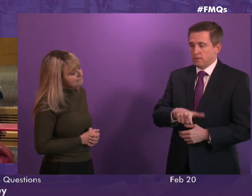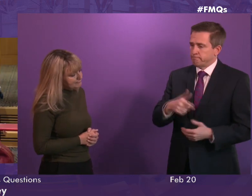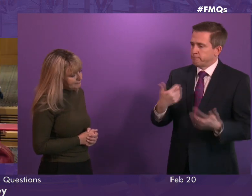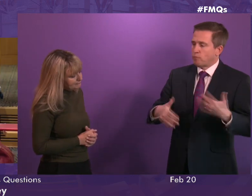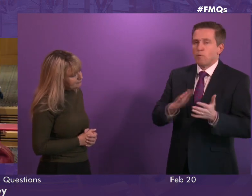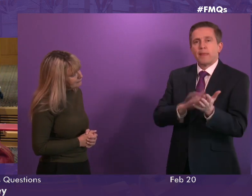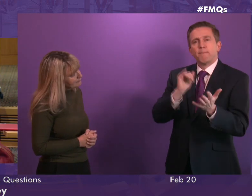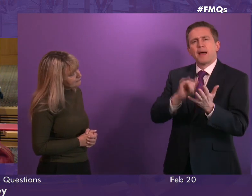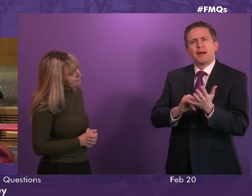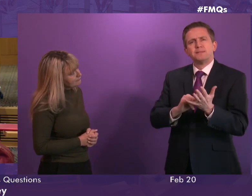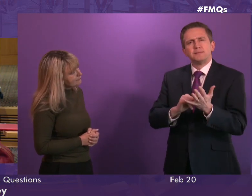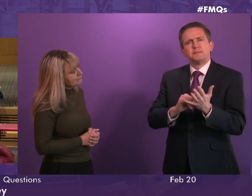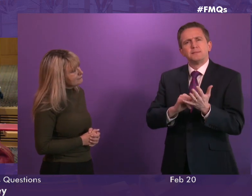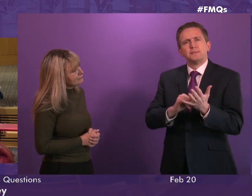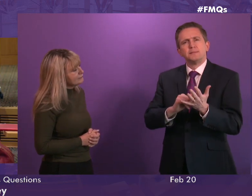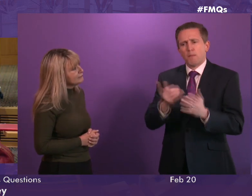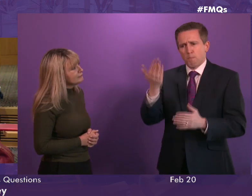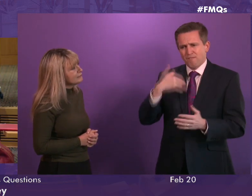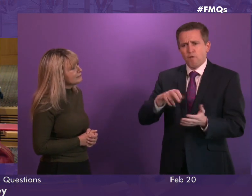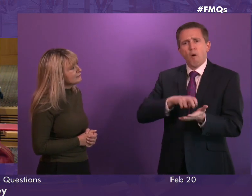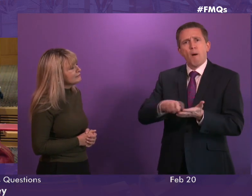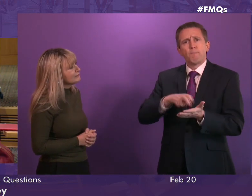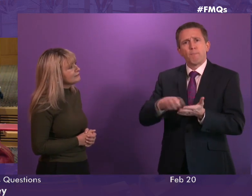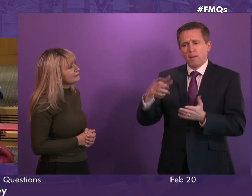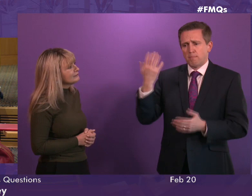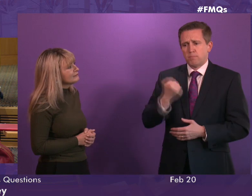She lost her higher rate mobility allowance under the personal independence payment’s